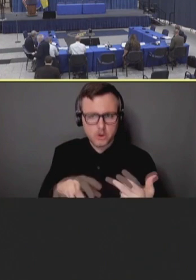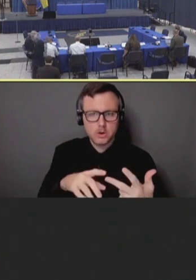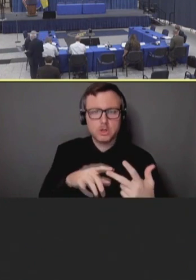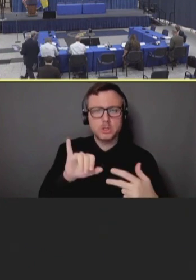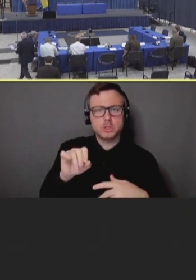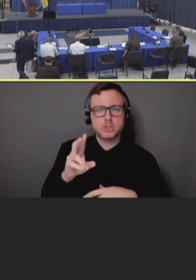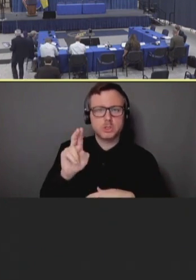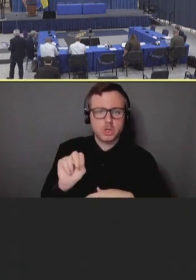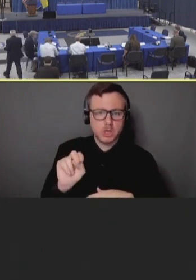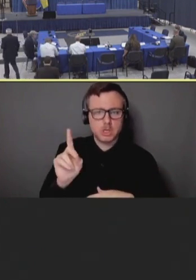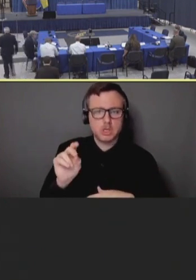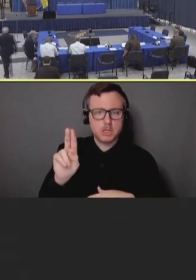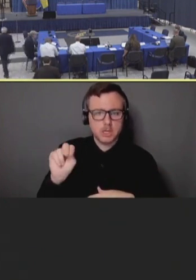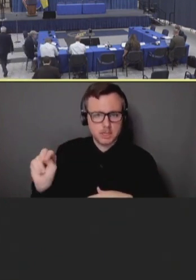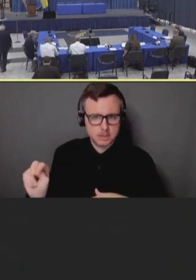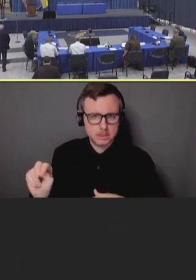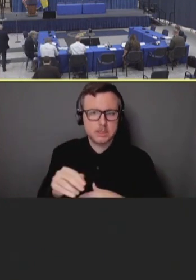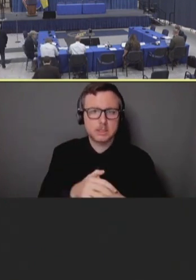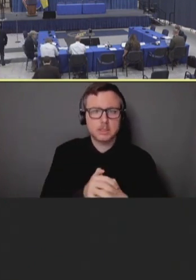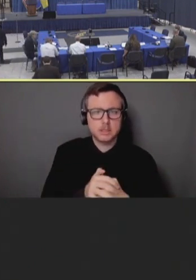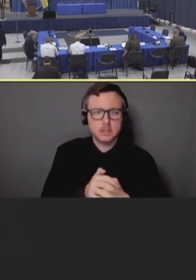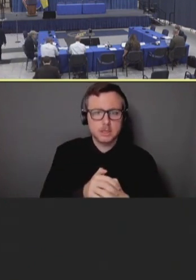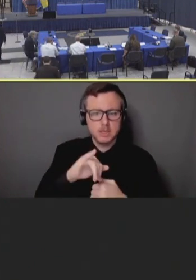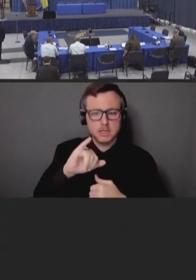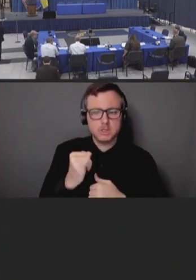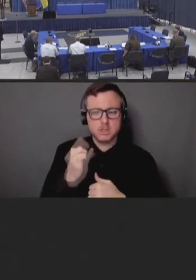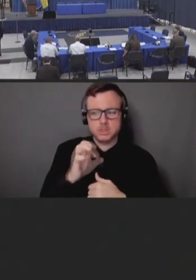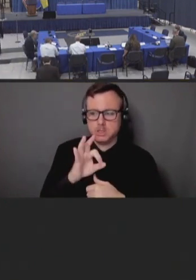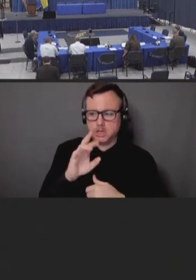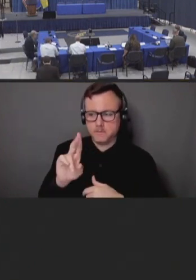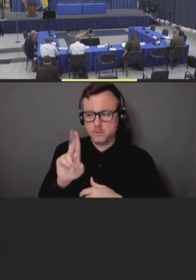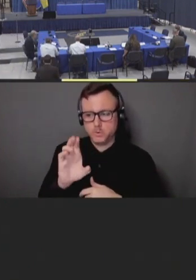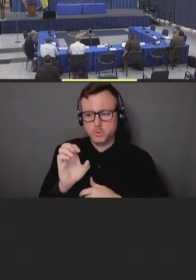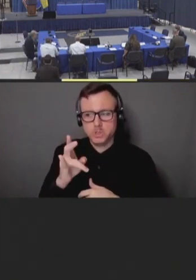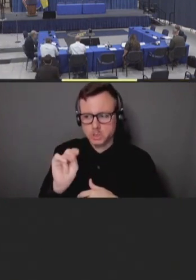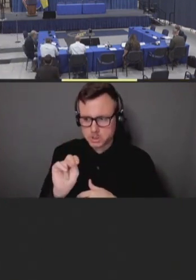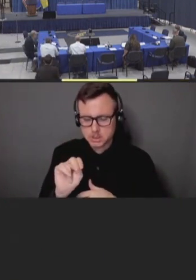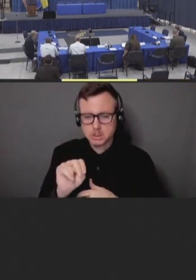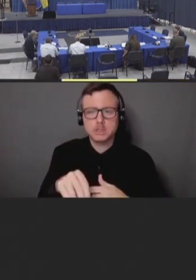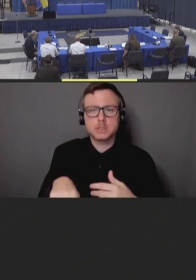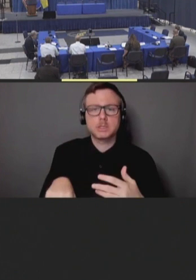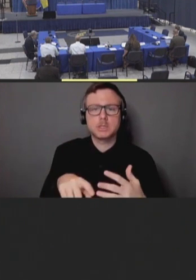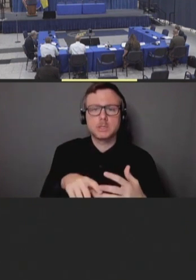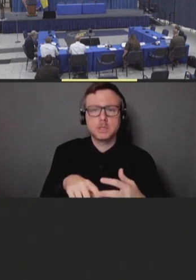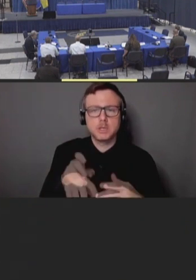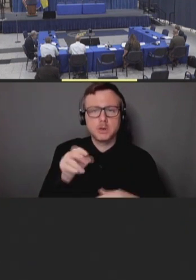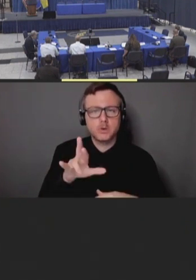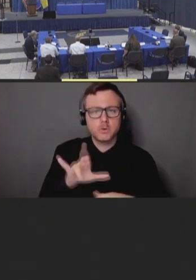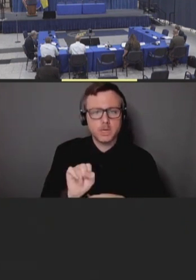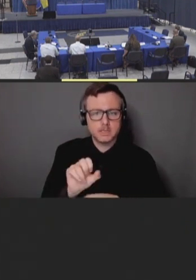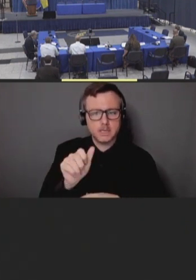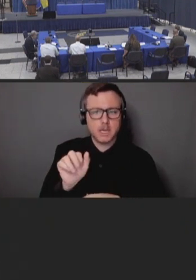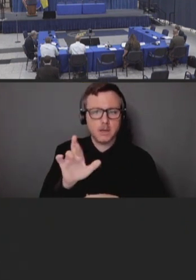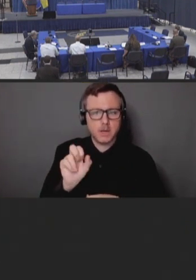Ann Aikin: Present. Jeff Duchin. Jeff Duchin: Good morning. Ann Aikin: Good morning. Kris Ehresmann.